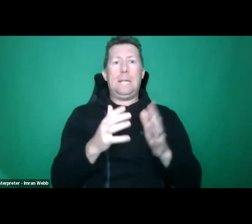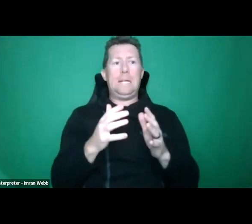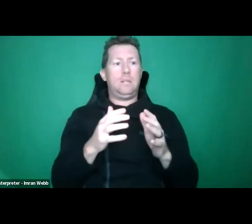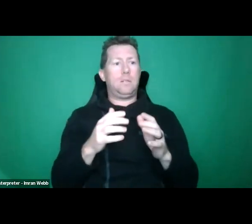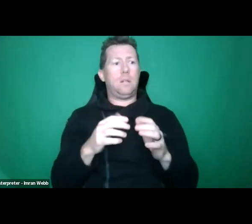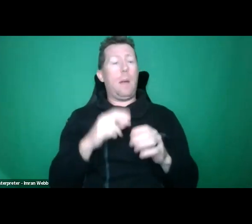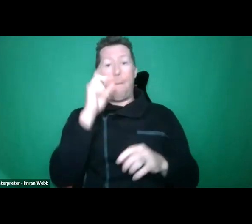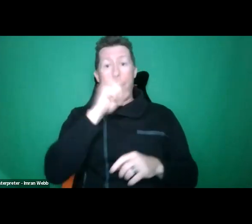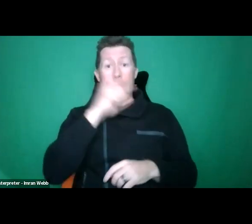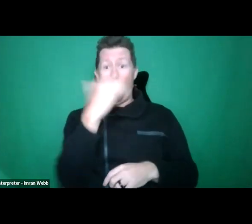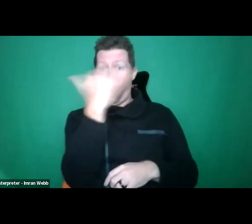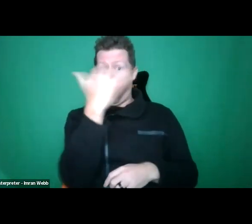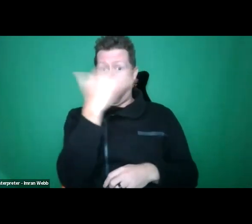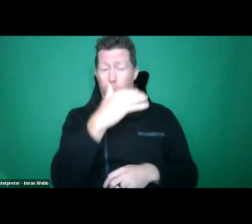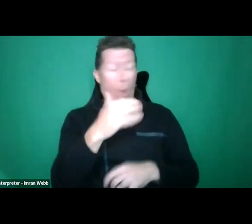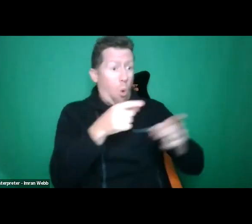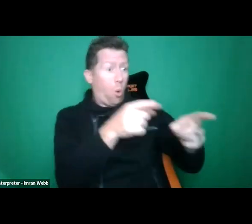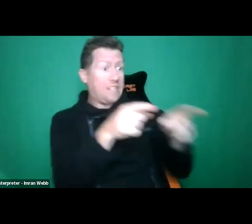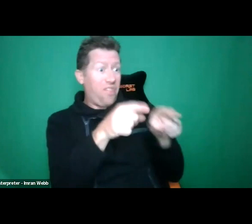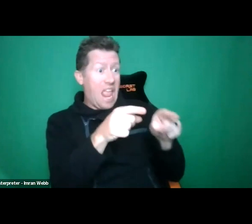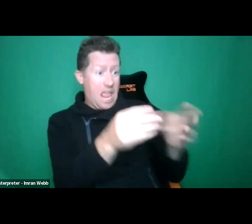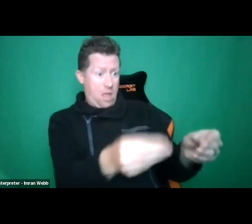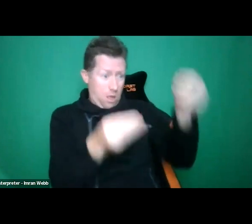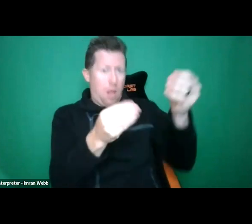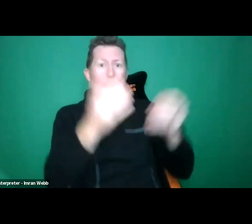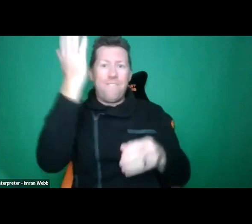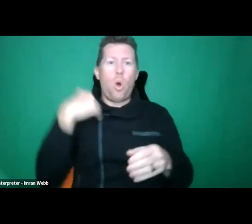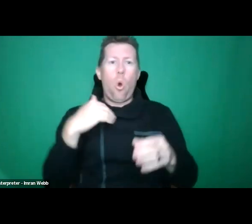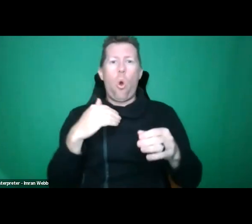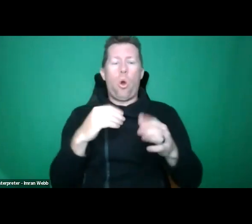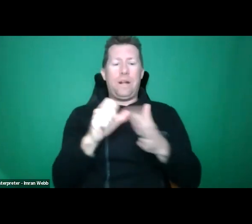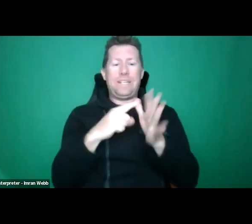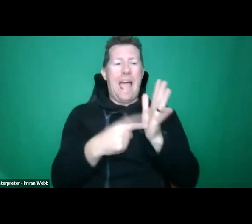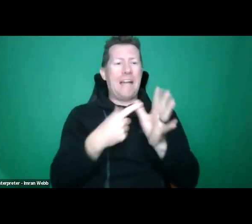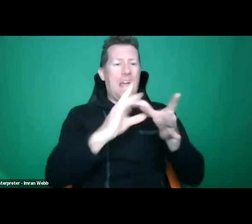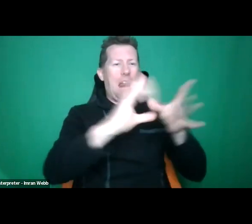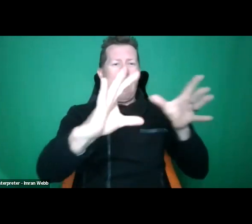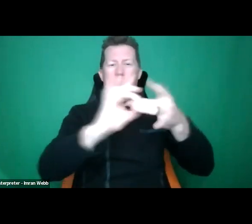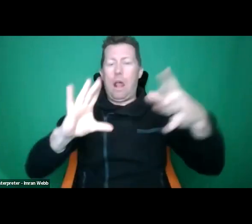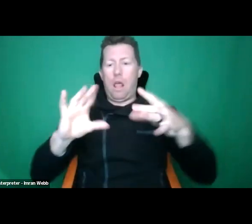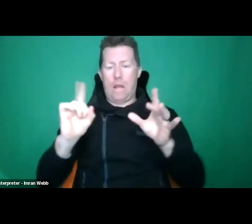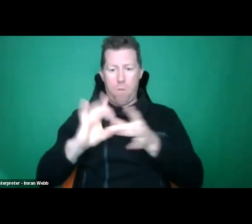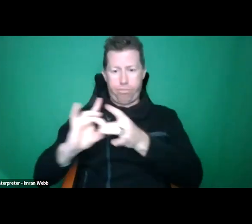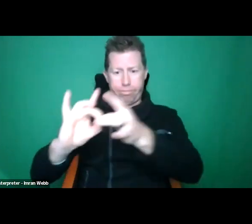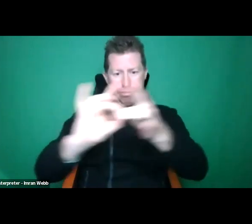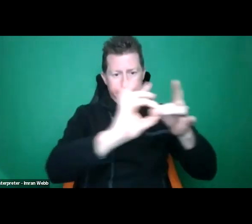by linking previously disparate datasets in a way that ensures that we can assess not only